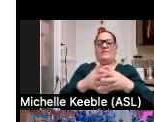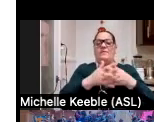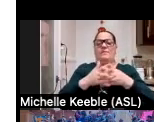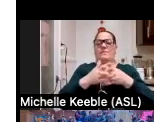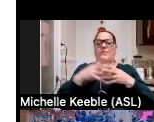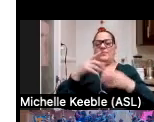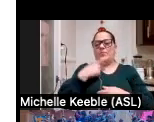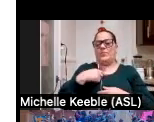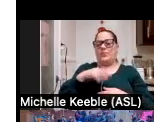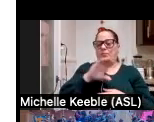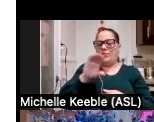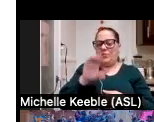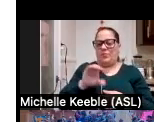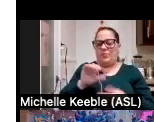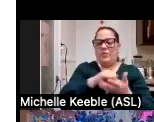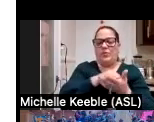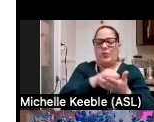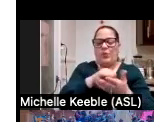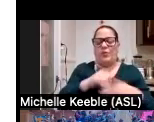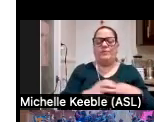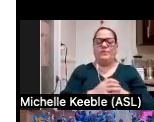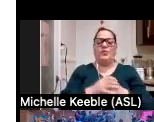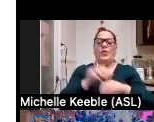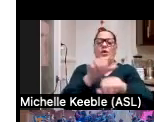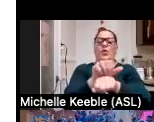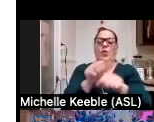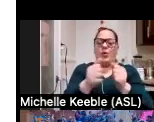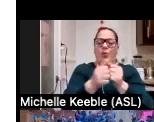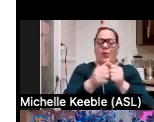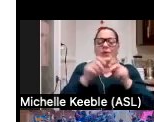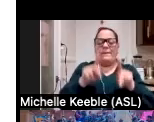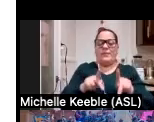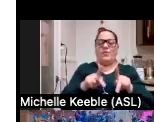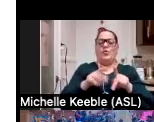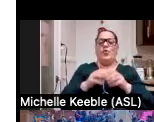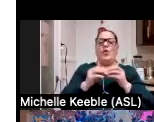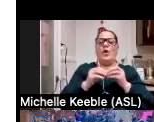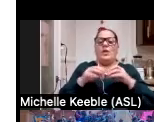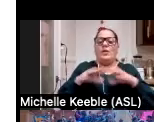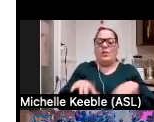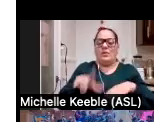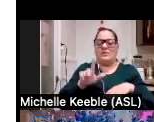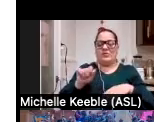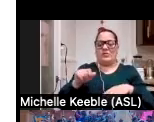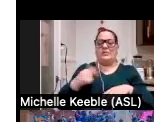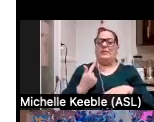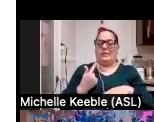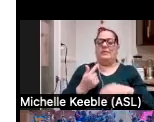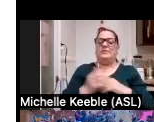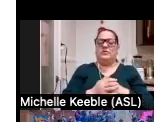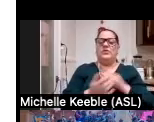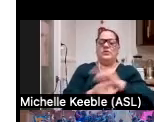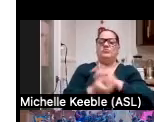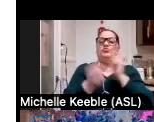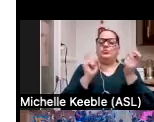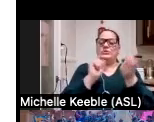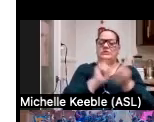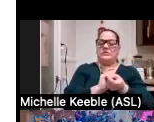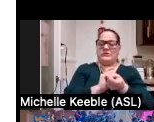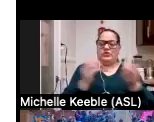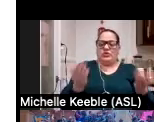in New York um where he worked with amputees um on their trans uh transition to civilian life with a